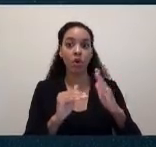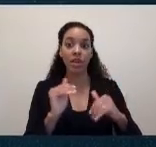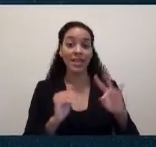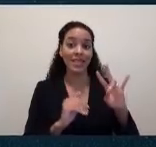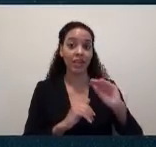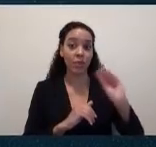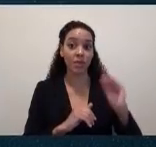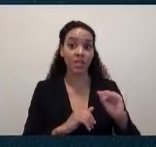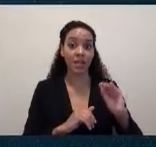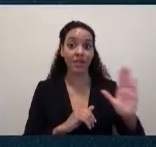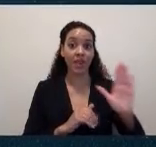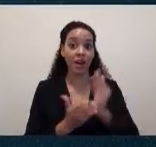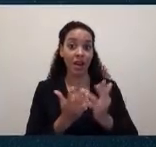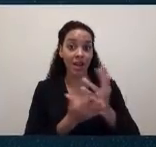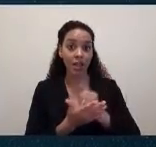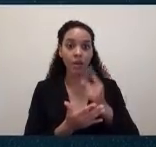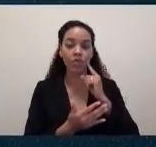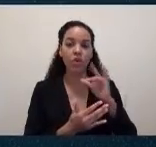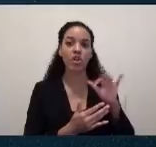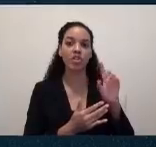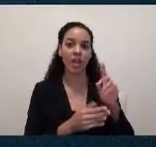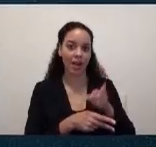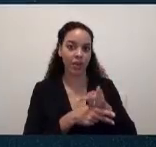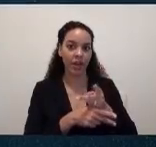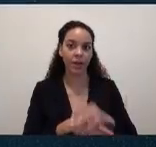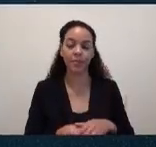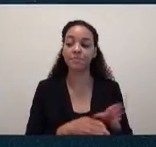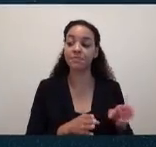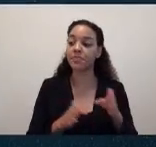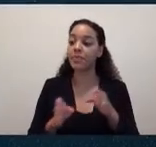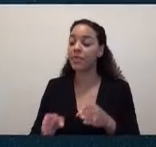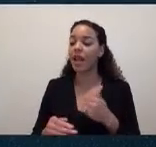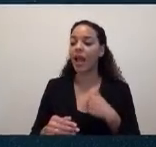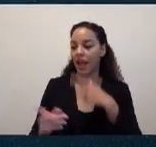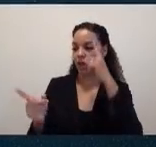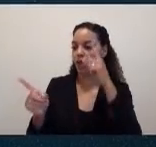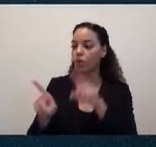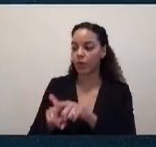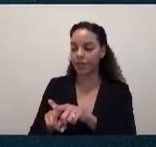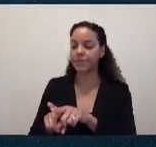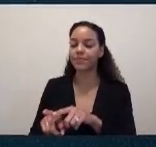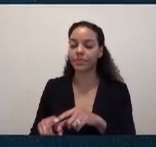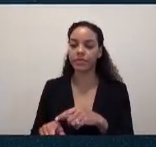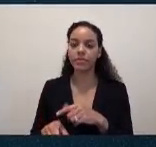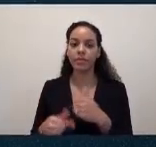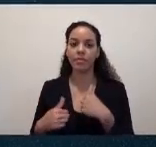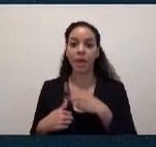Senator Duckworth: Well, I could not agree with Vice President Harris more. As a mom to two young girls, they're three and six,